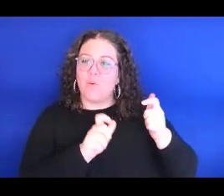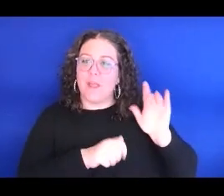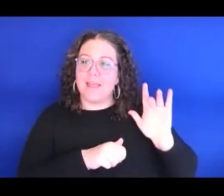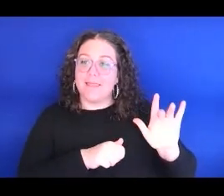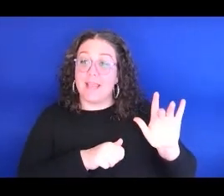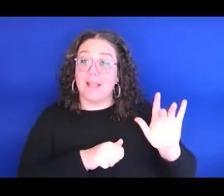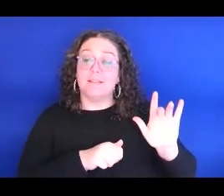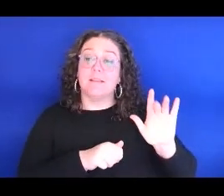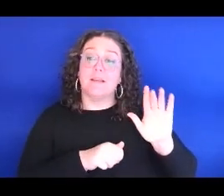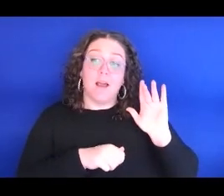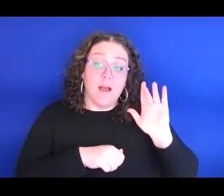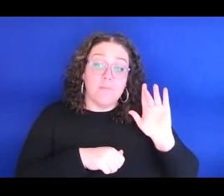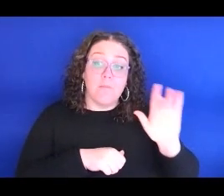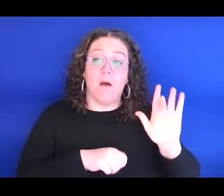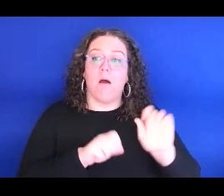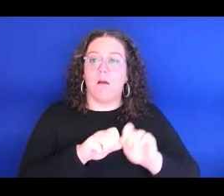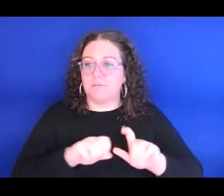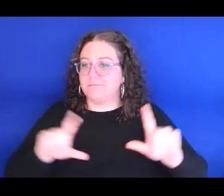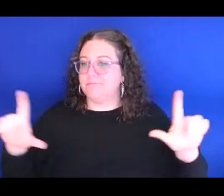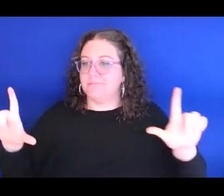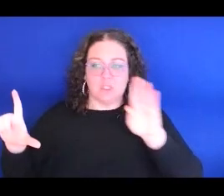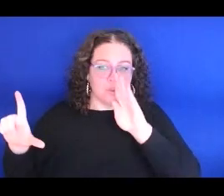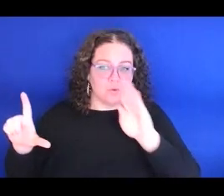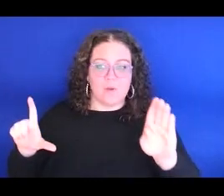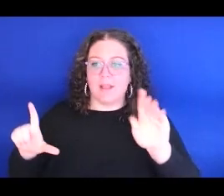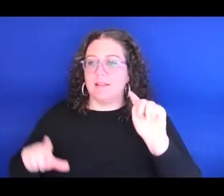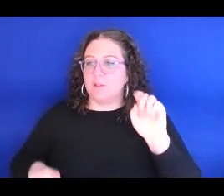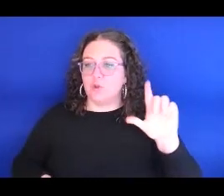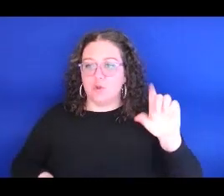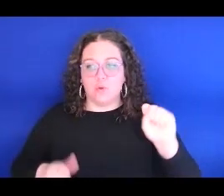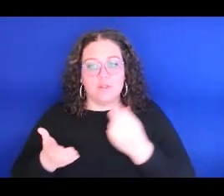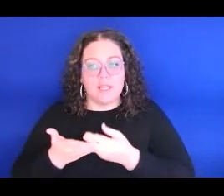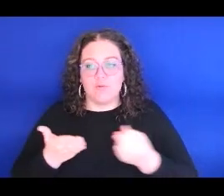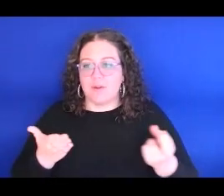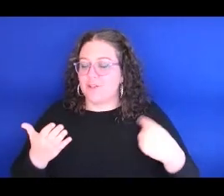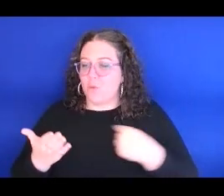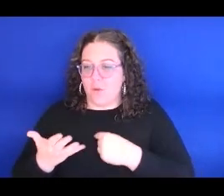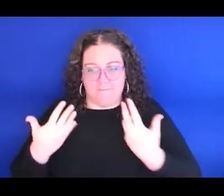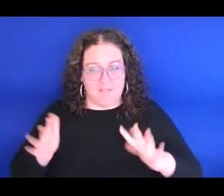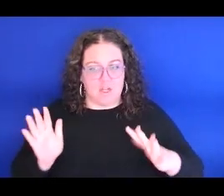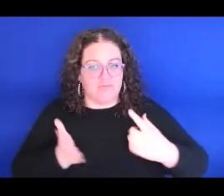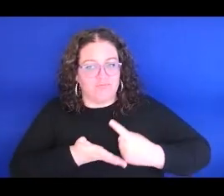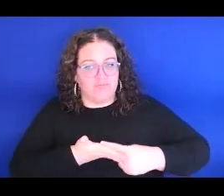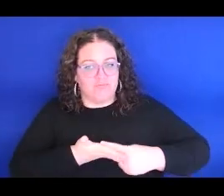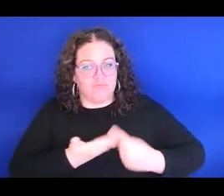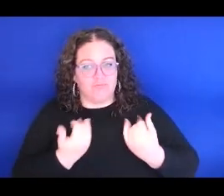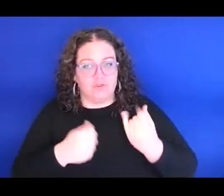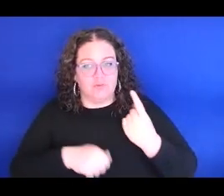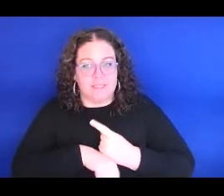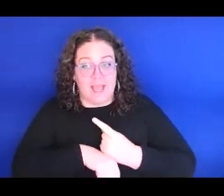tools and resources we’ve talked about today. You’ll find the Grantee Product Dissemination